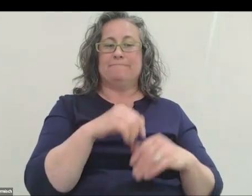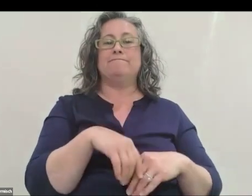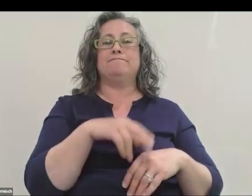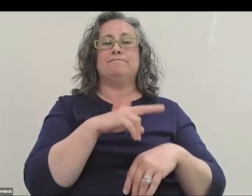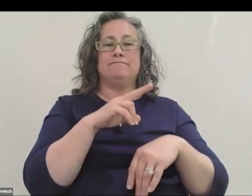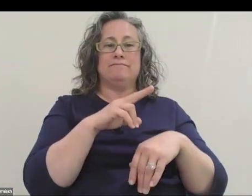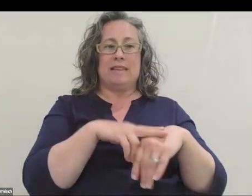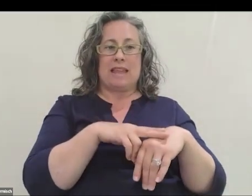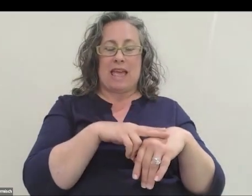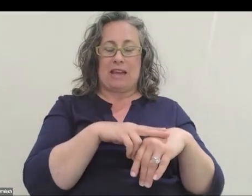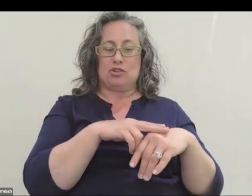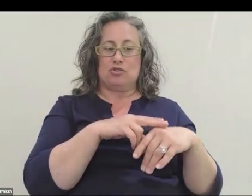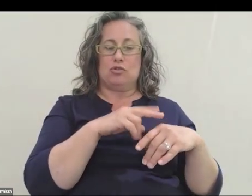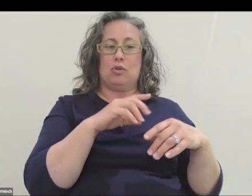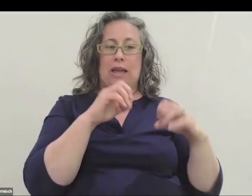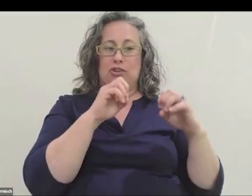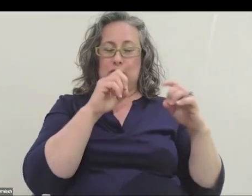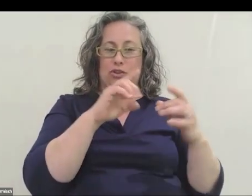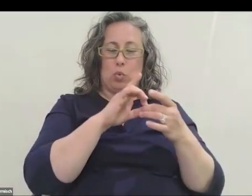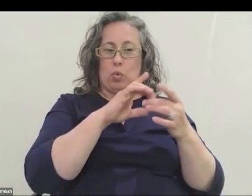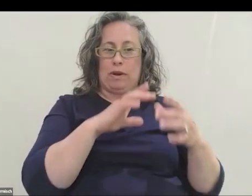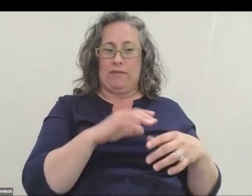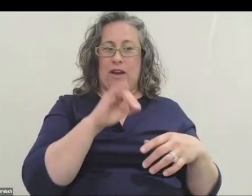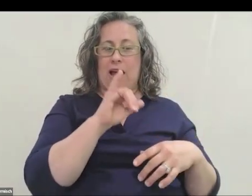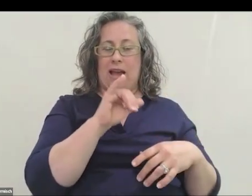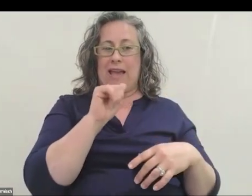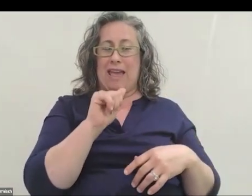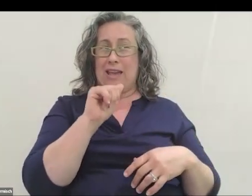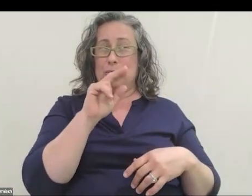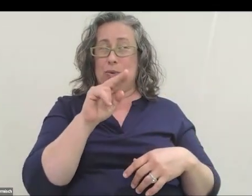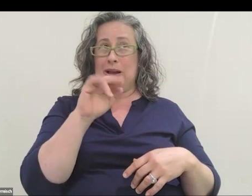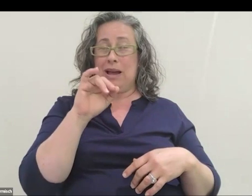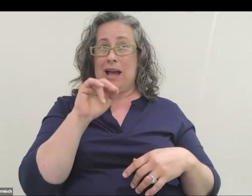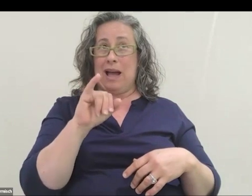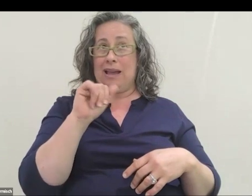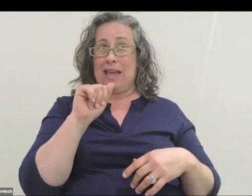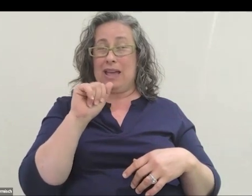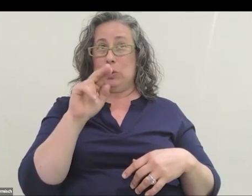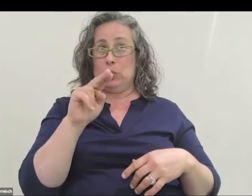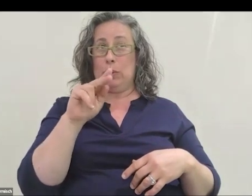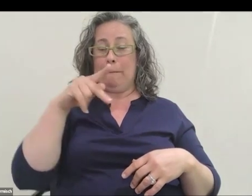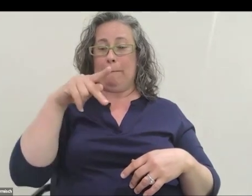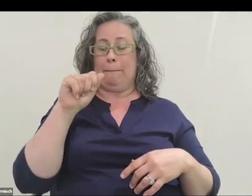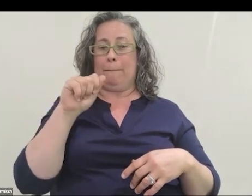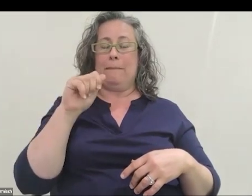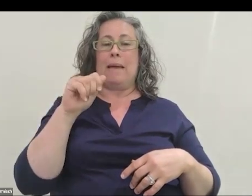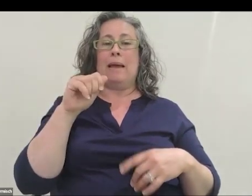National Astronomy Education Coordinator for IAU NAEC Pakistan,